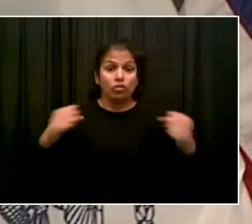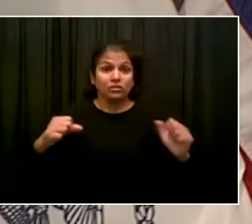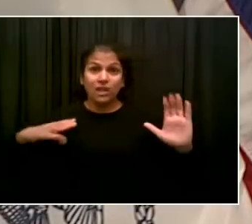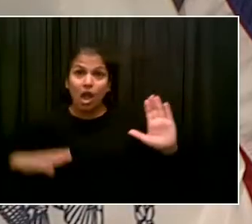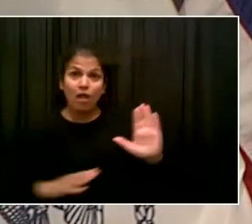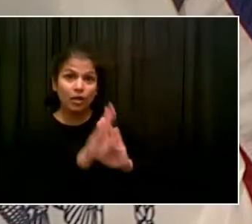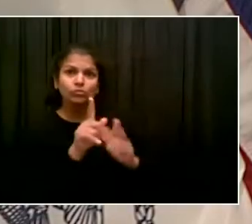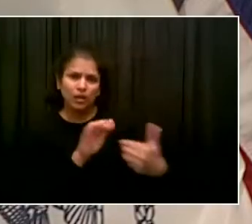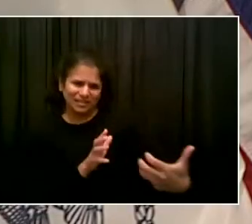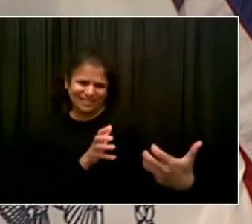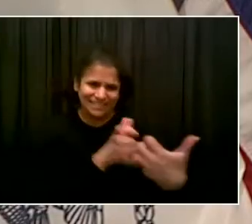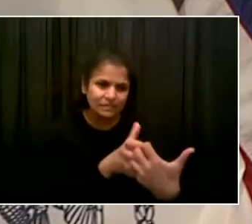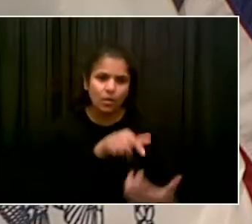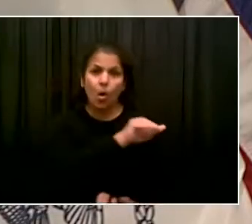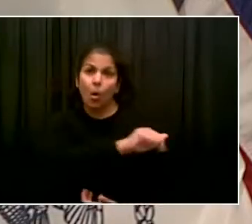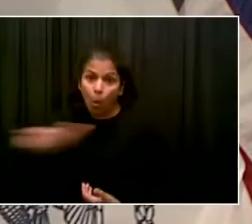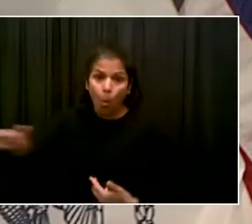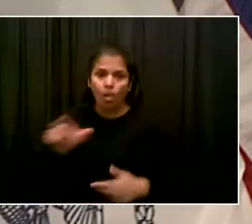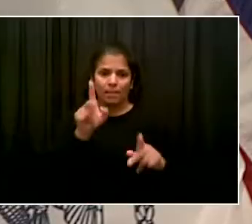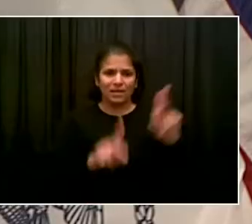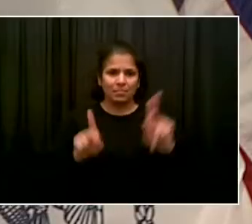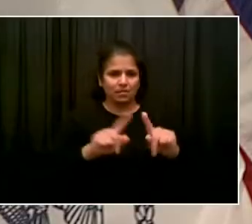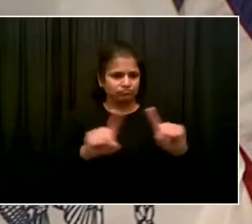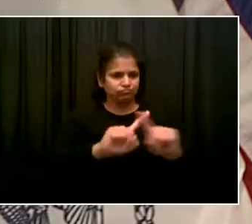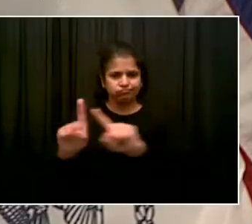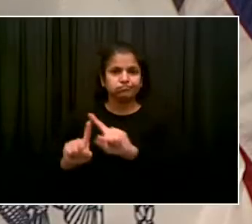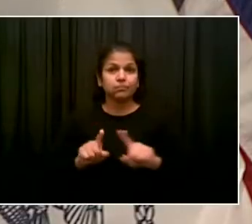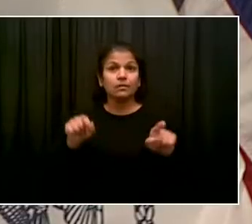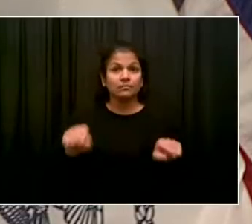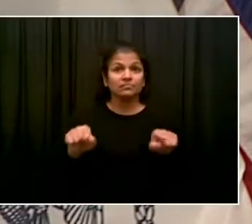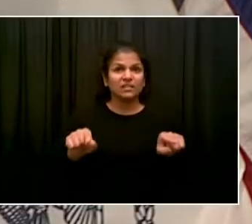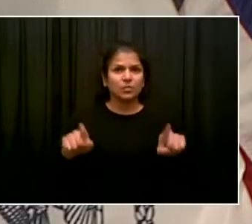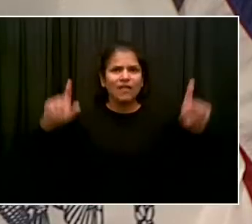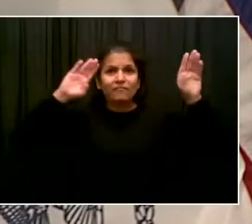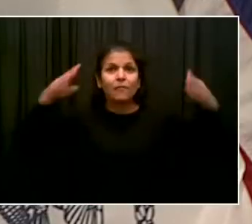WHREE THE ITCY CAN WORK FOR EVERYONE. WE WANT TO HAVE A CIY TTHAT WORKS FOR EVERYONE,